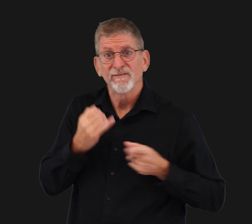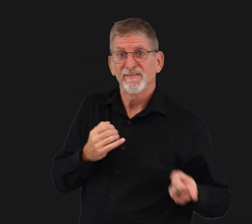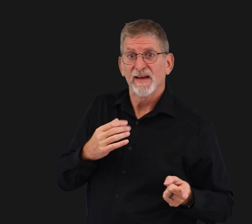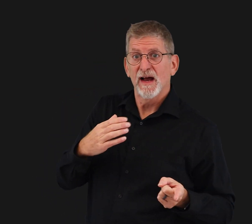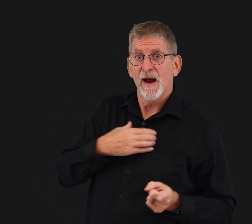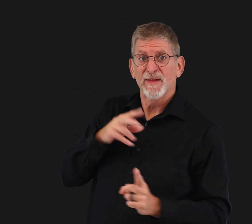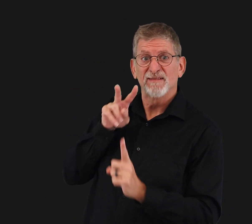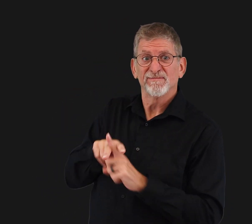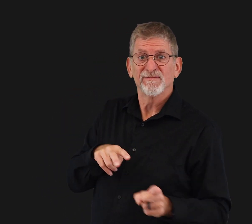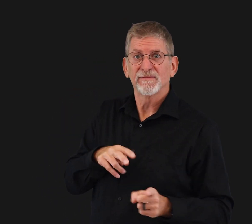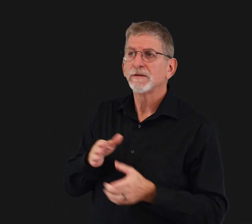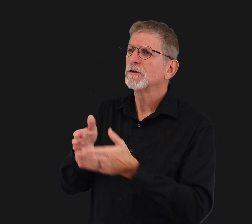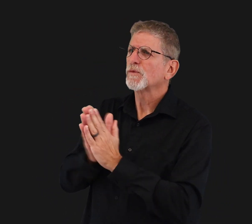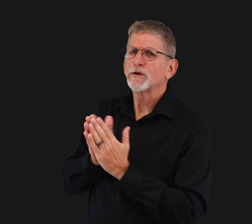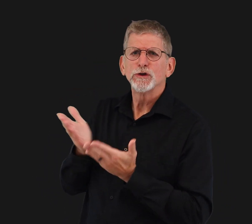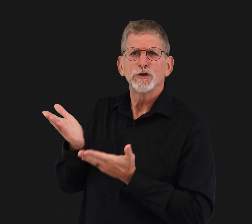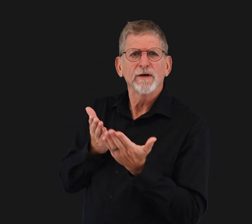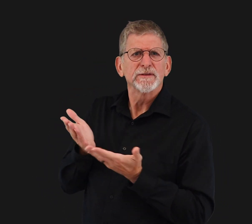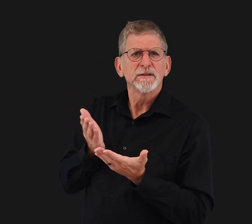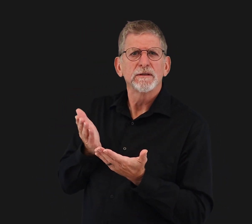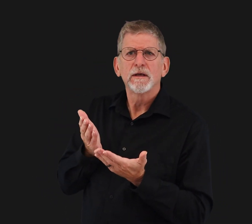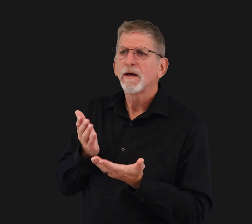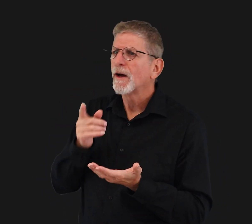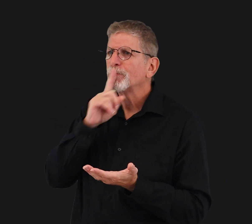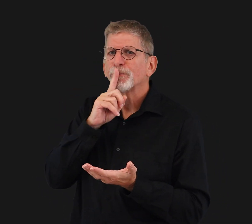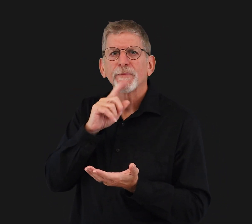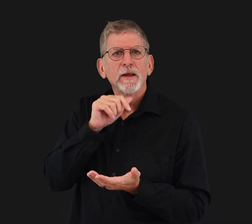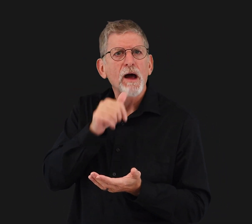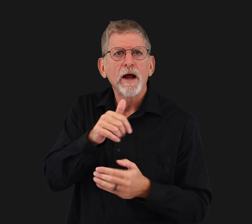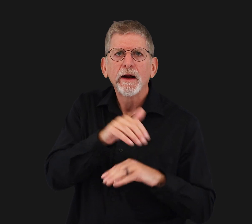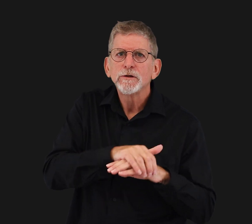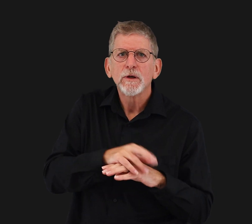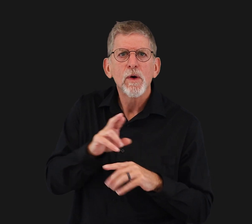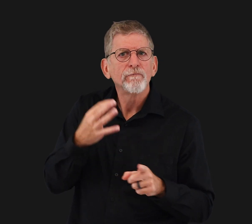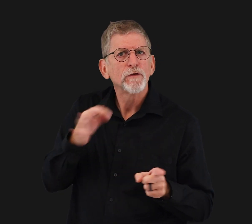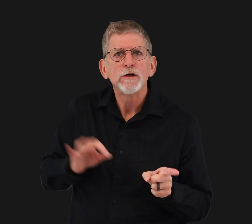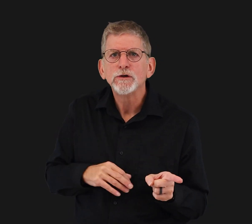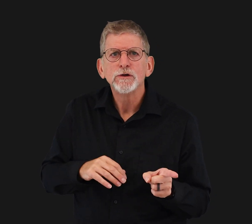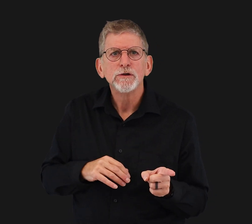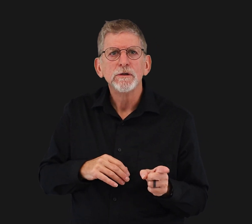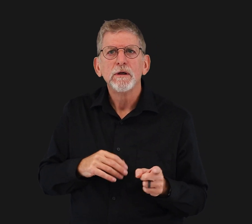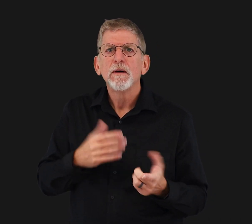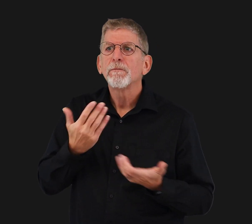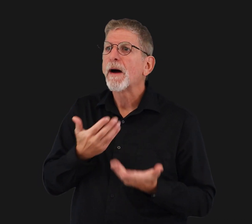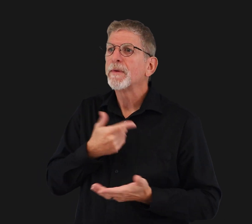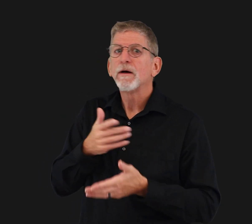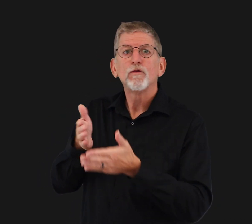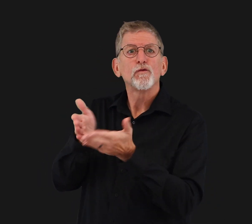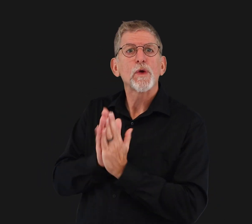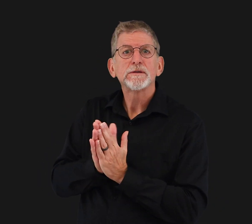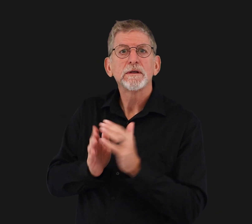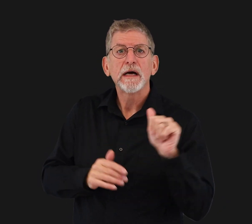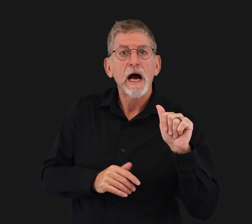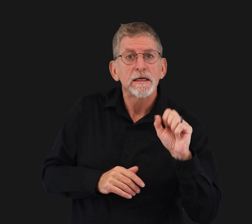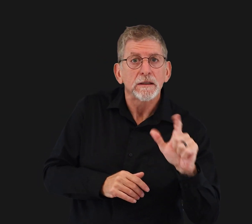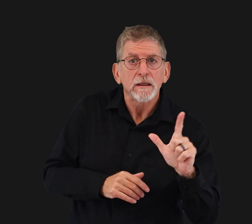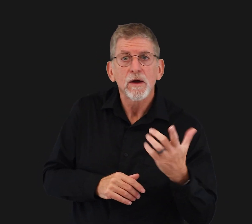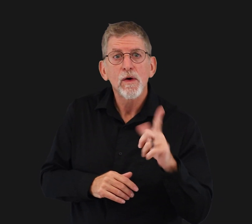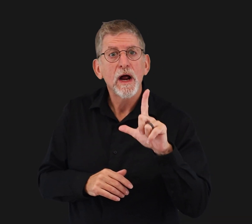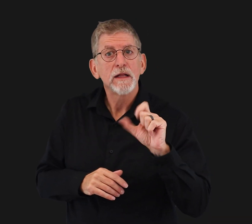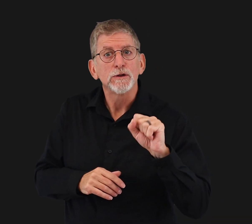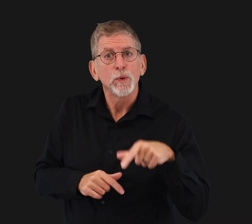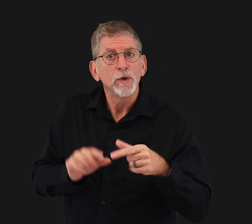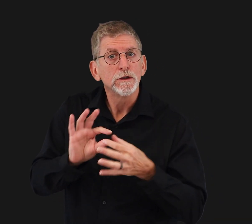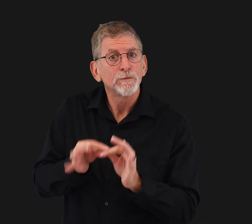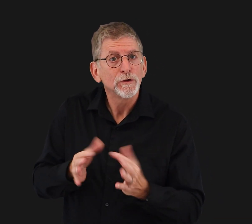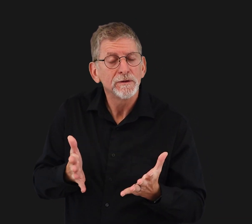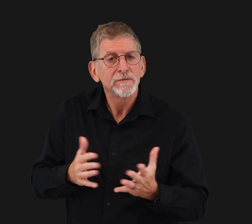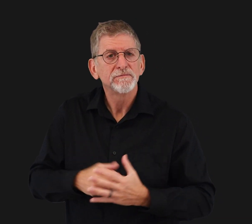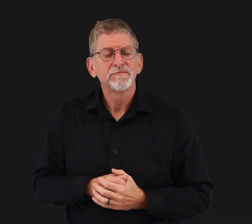when complainants have requested services not in English or French, including requests for ASL and LSQ interpretation